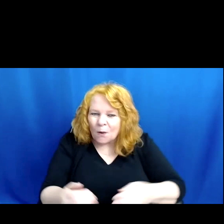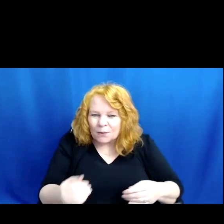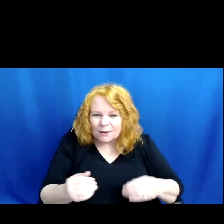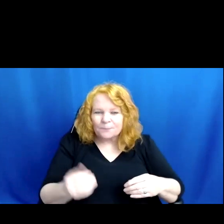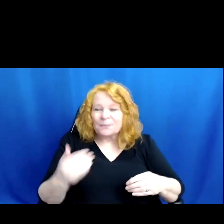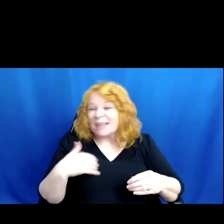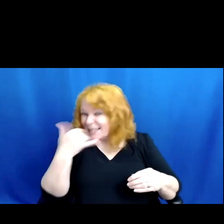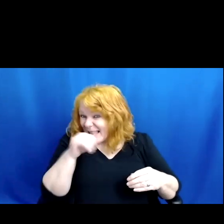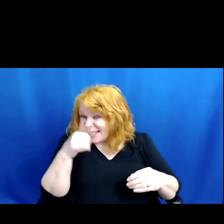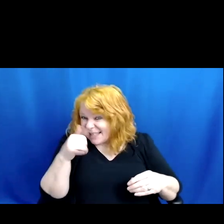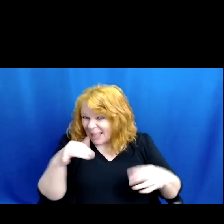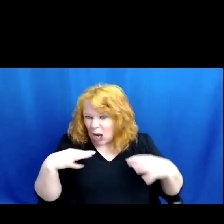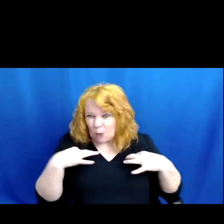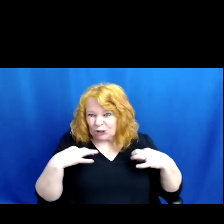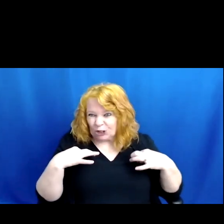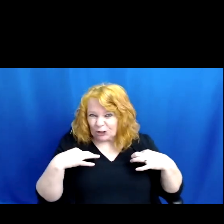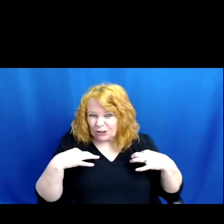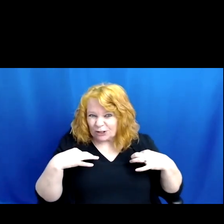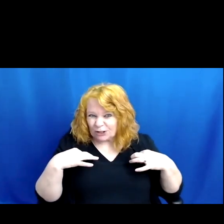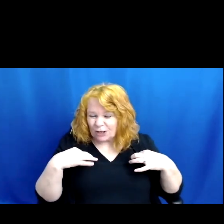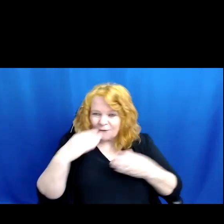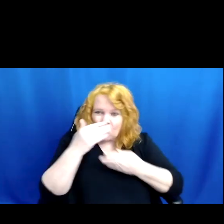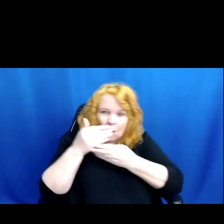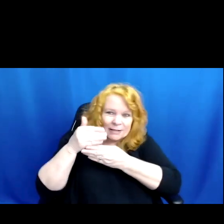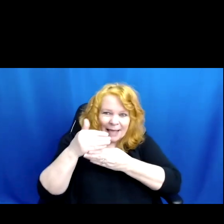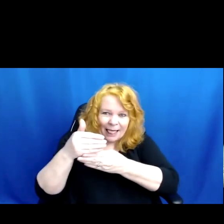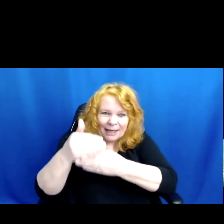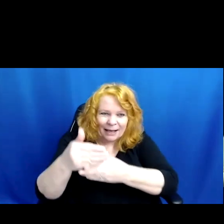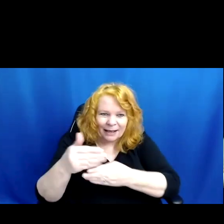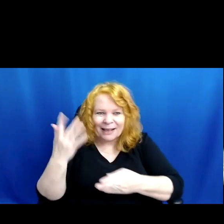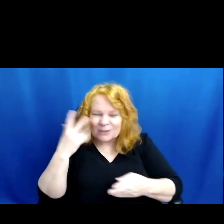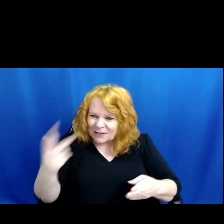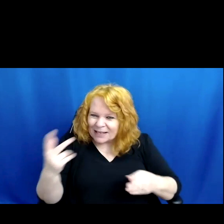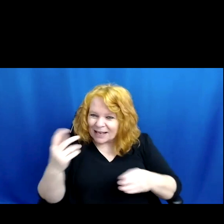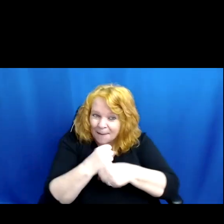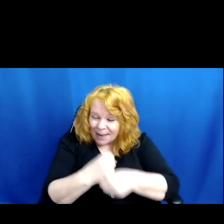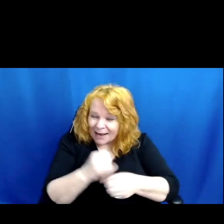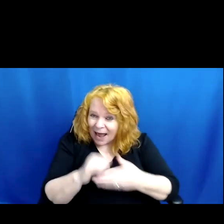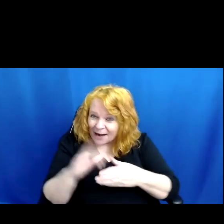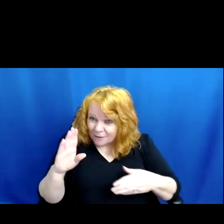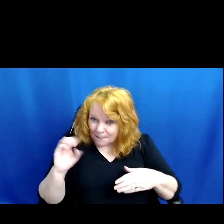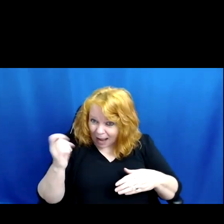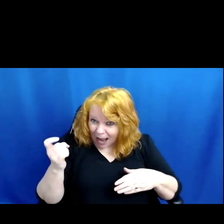That is my boat made out of a box. You will notice over the weeks that this box appears.